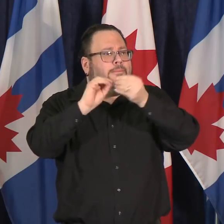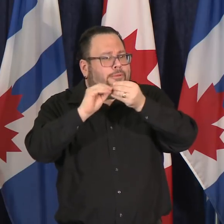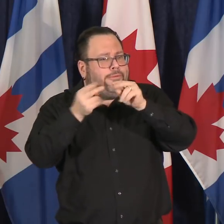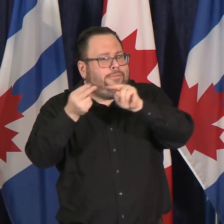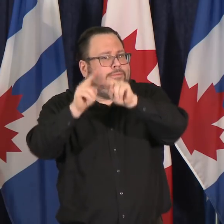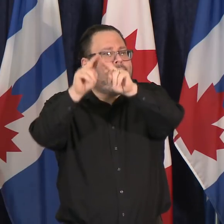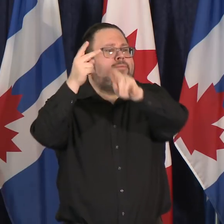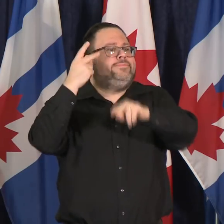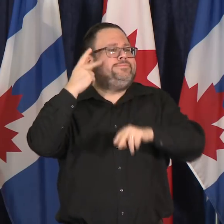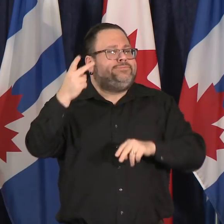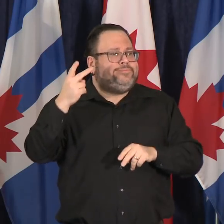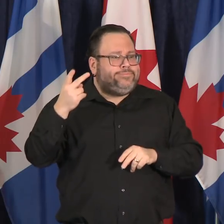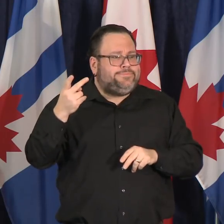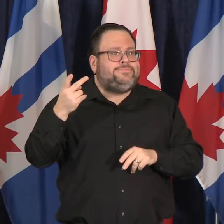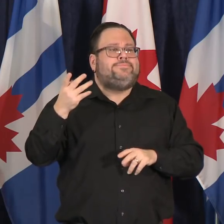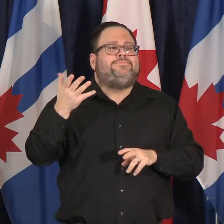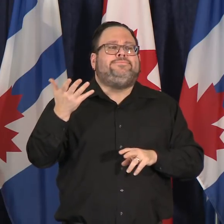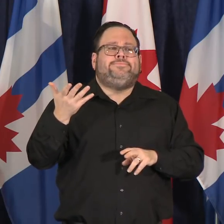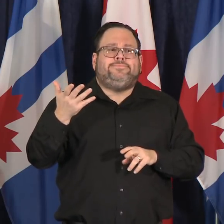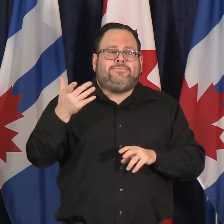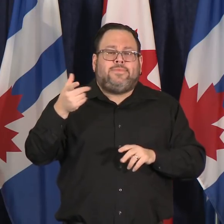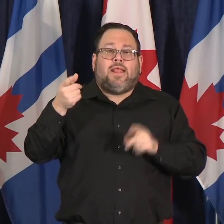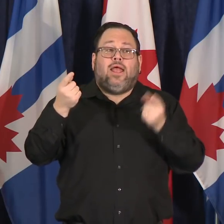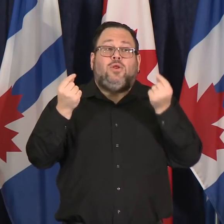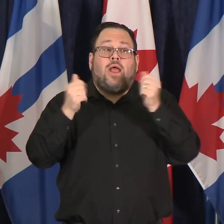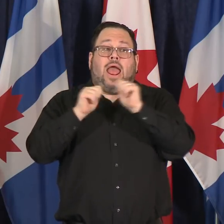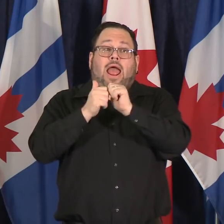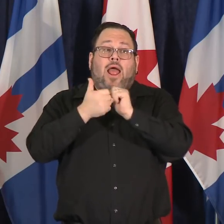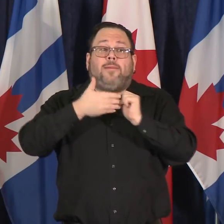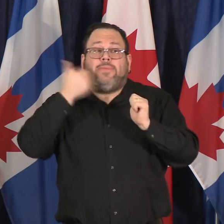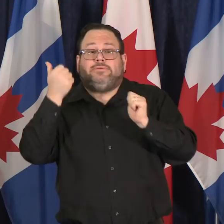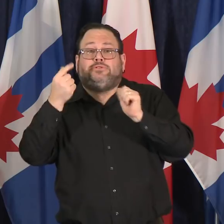difficult to determine and to provide that kind of data because it's difficult